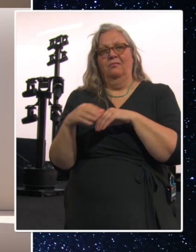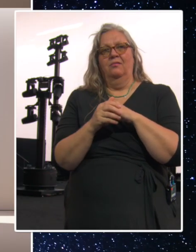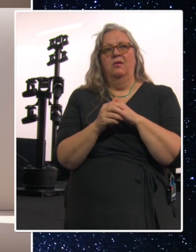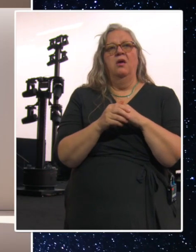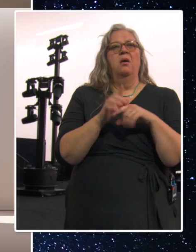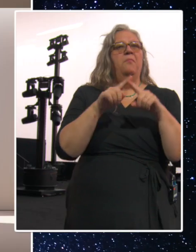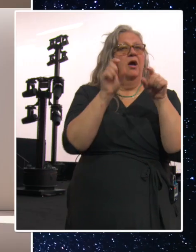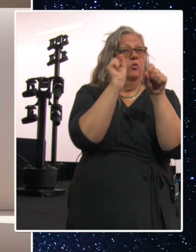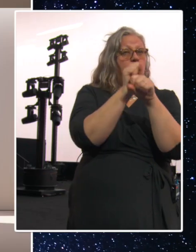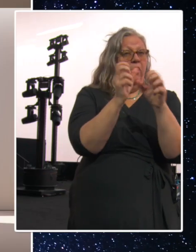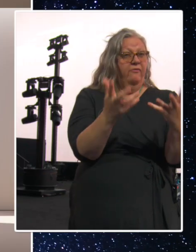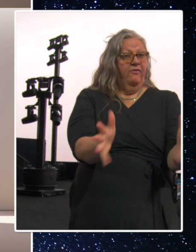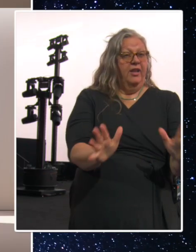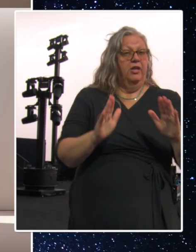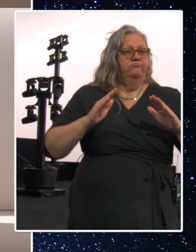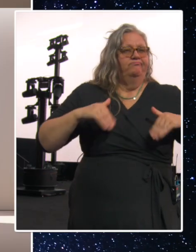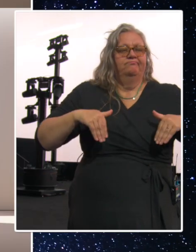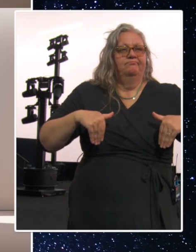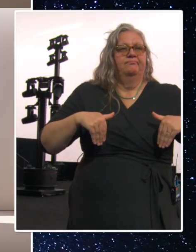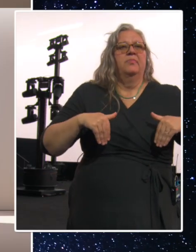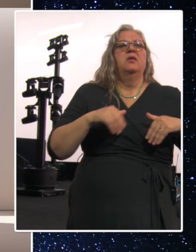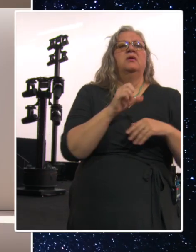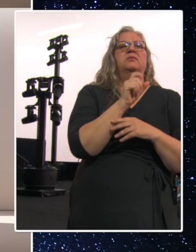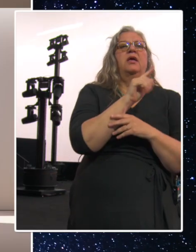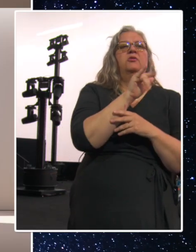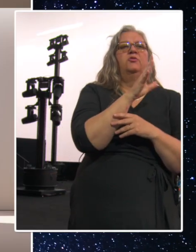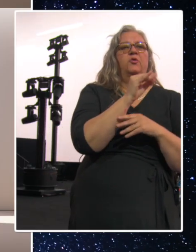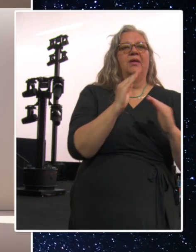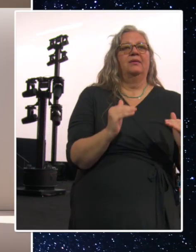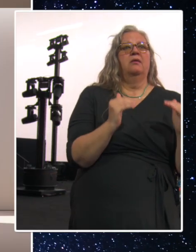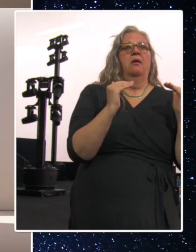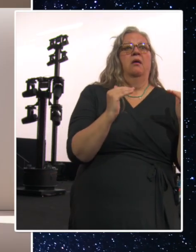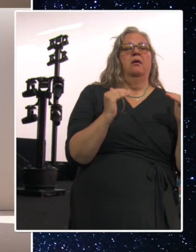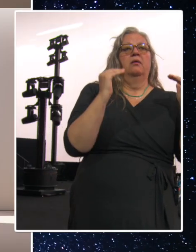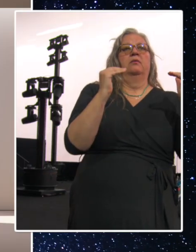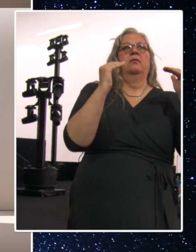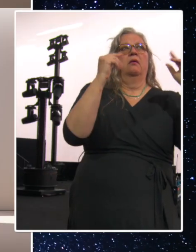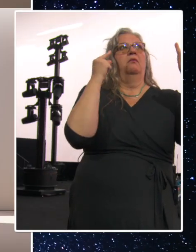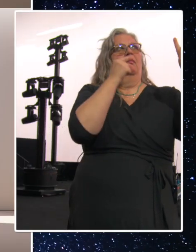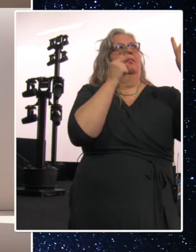But the work isn't finished. St. Jude is reaching higher and farther.